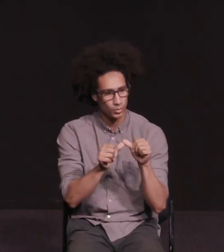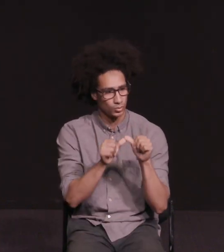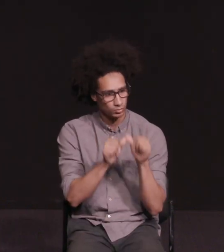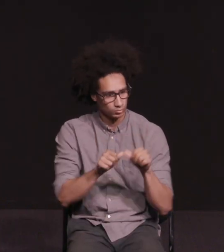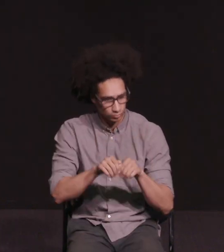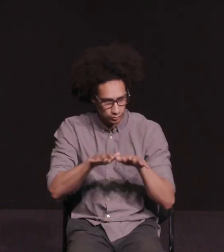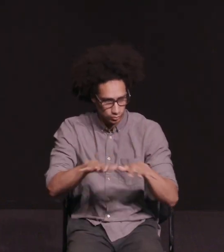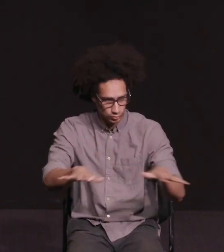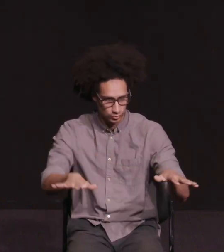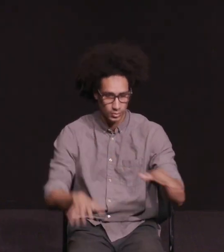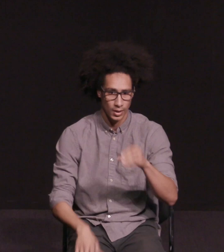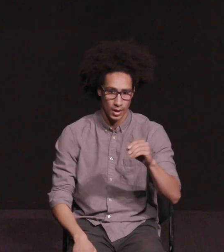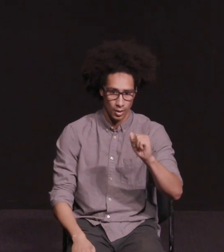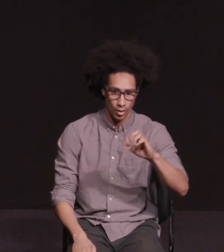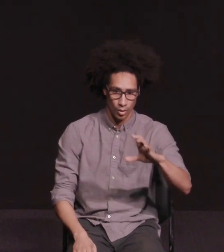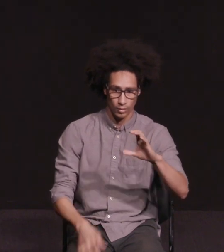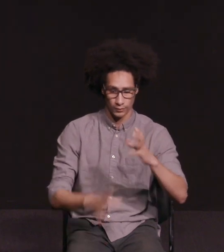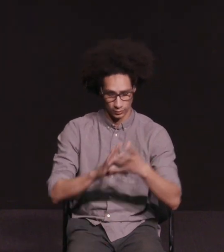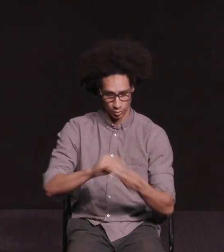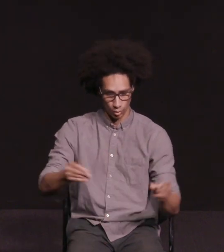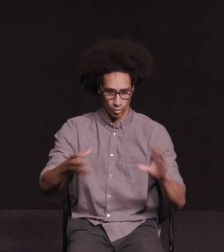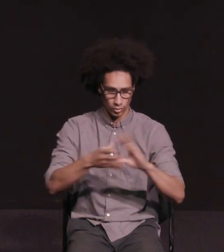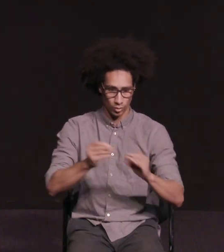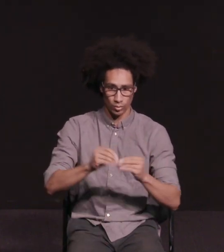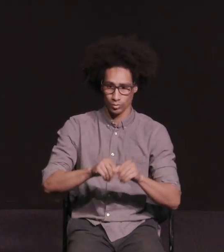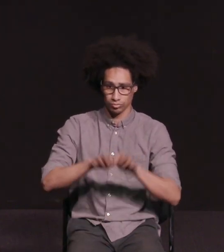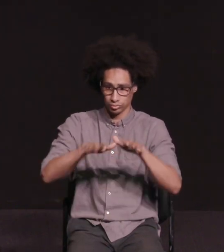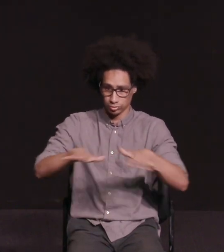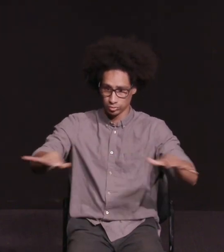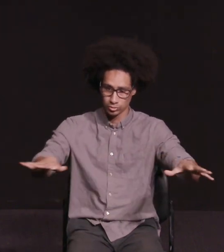storytelling across the diaspora prevails.